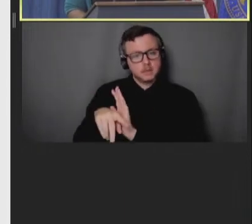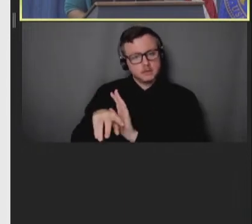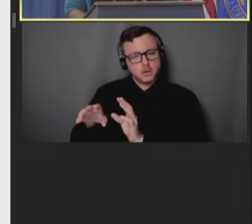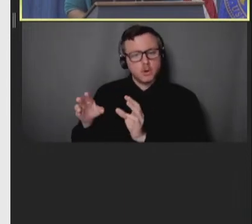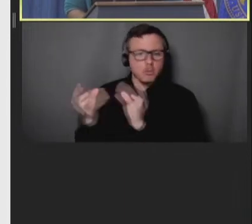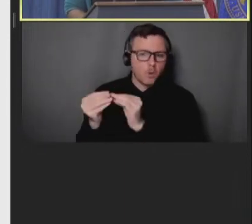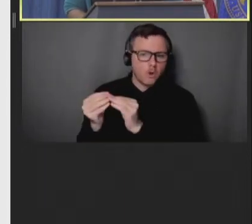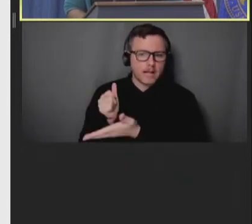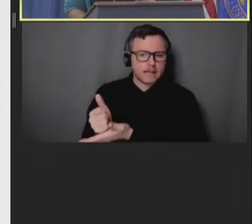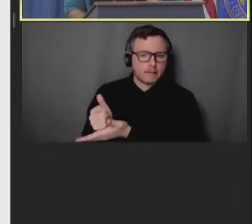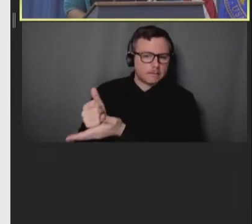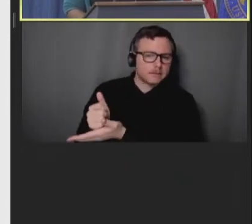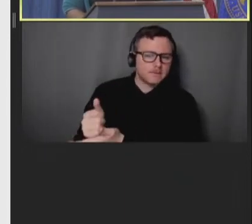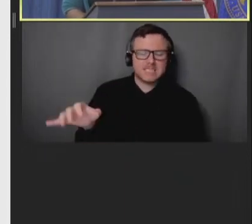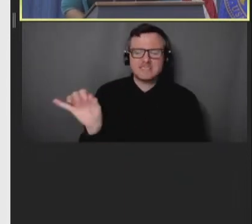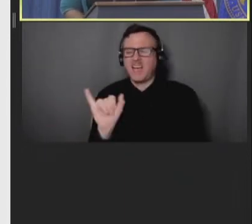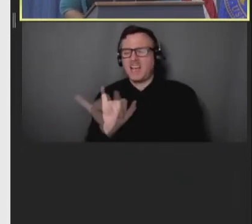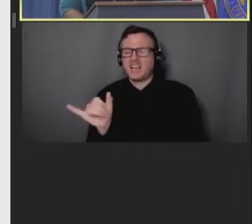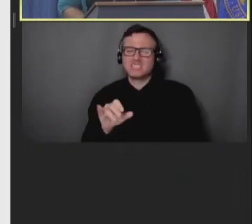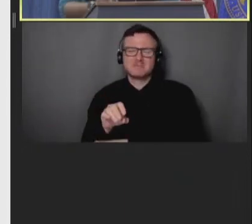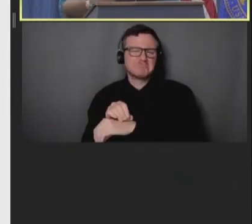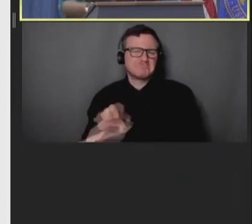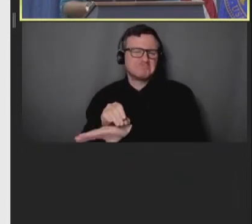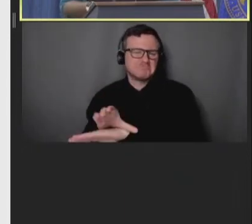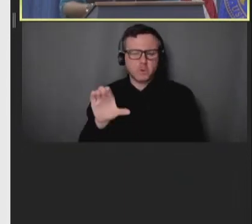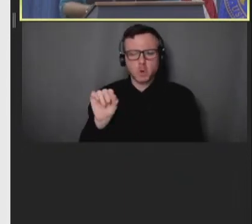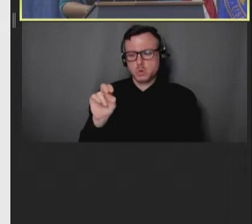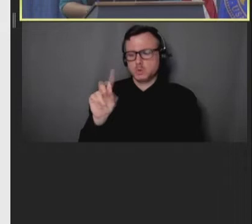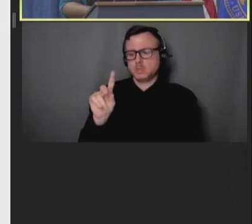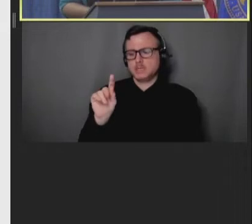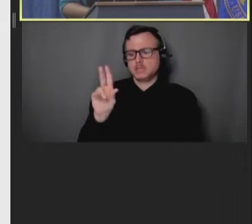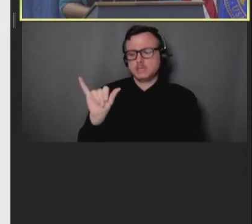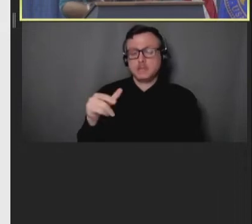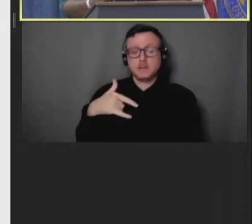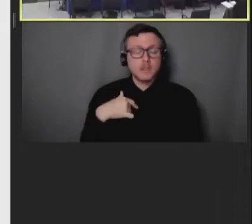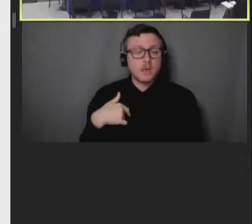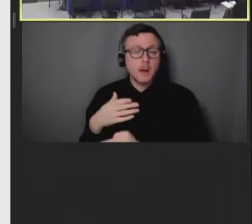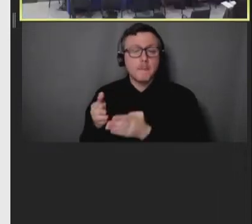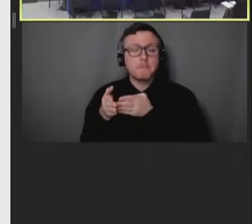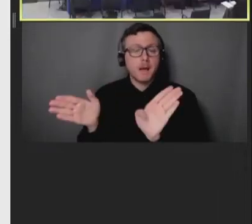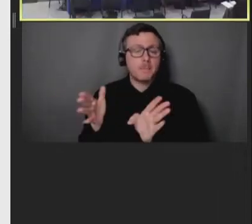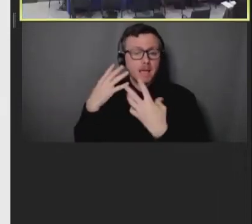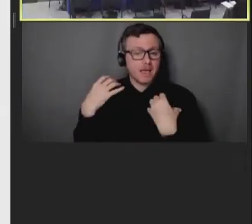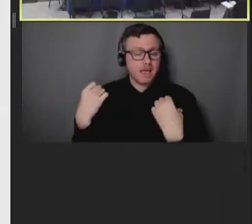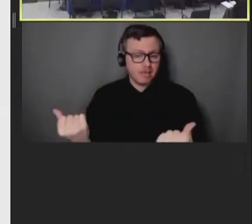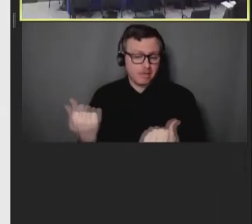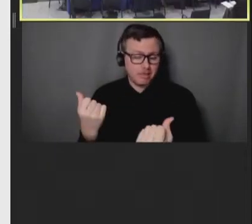kind of like a consultancy. My team, the public health team -- I say public health is everything.